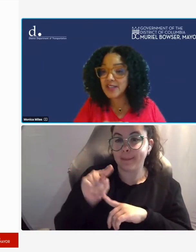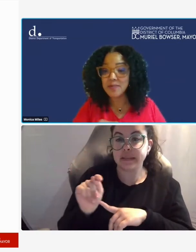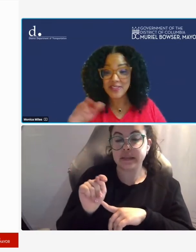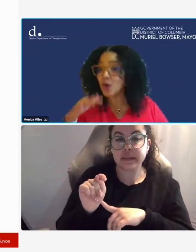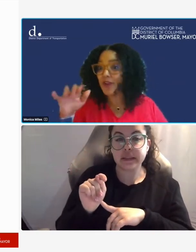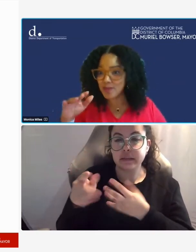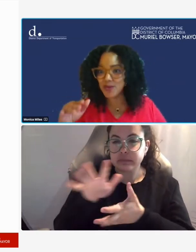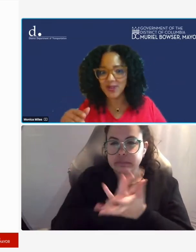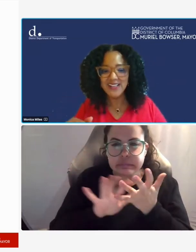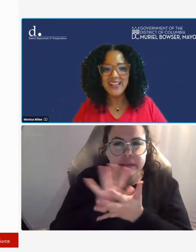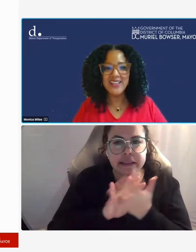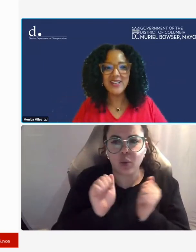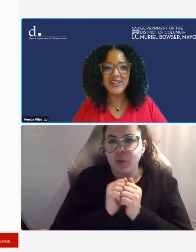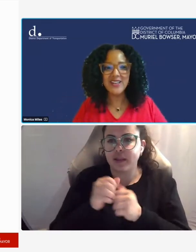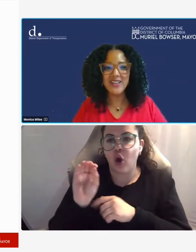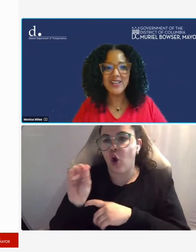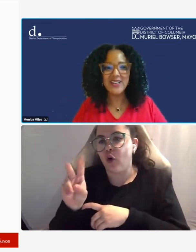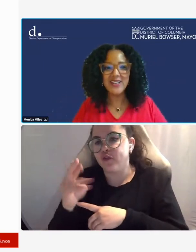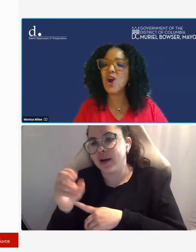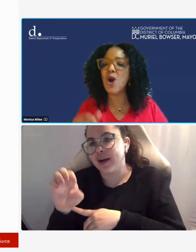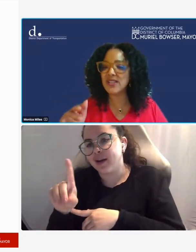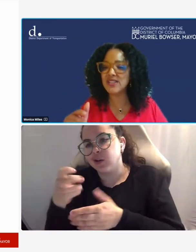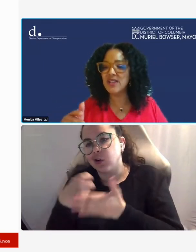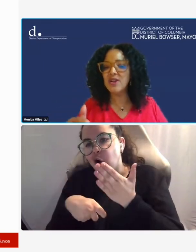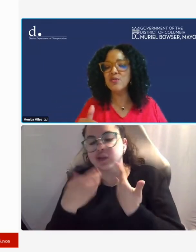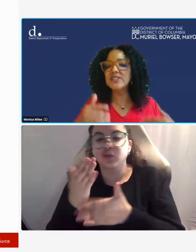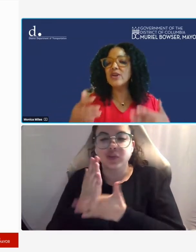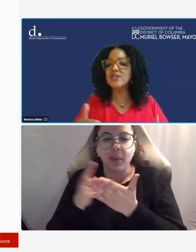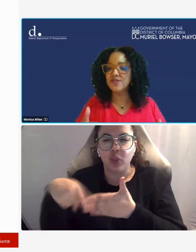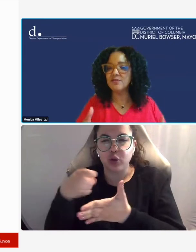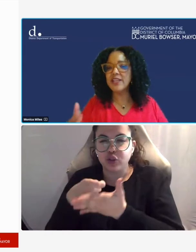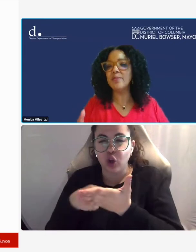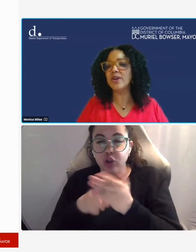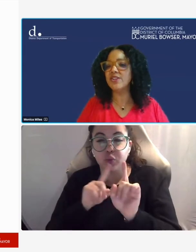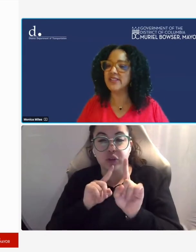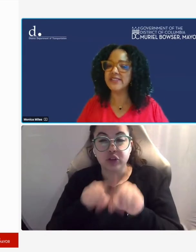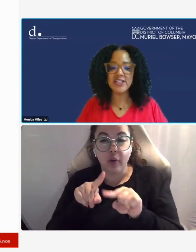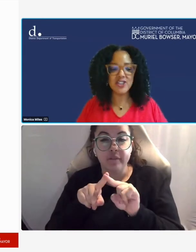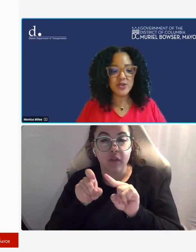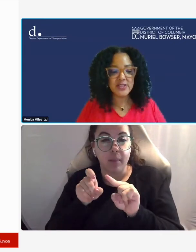the overhead pool you know if some of those costs resulted from related party transactions because